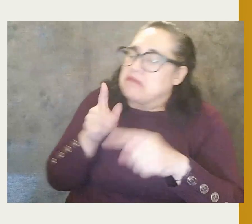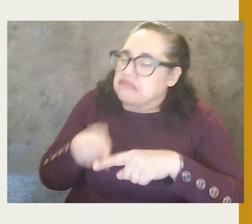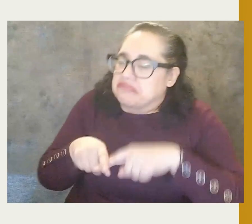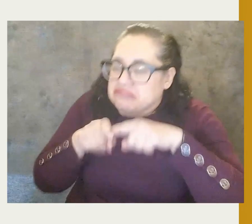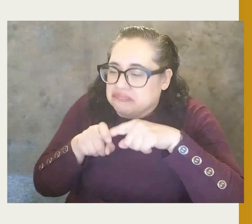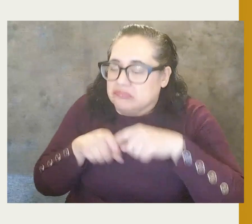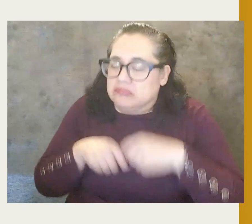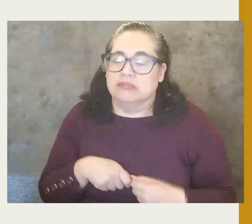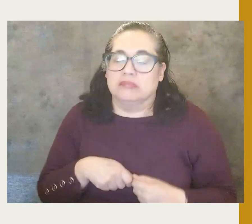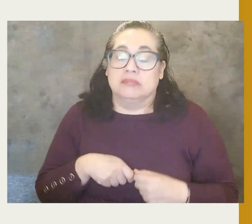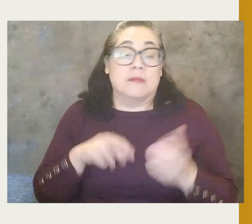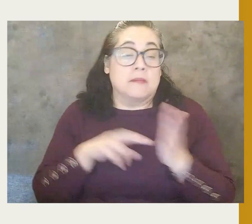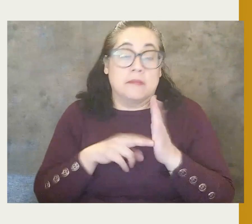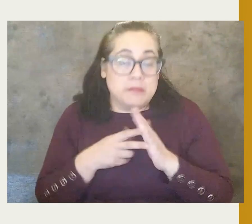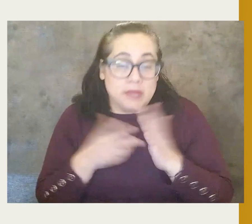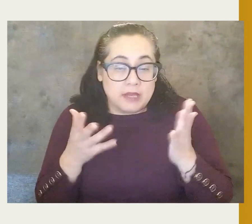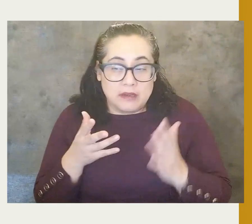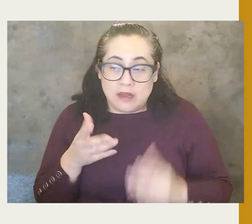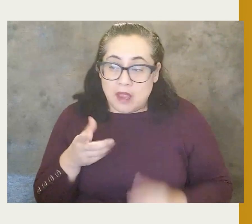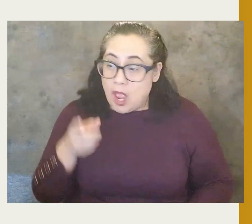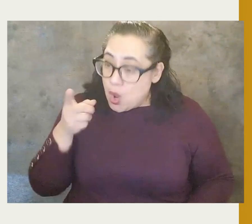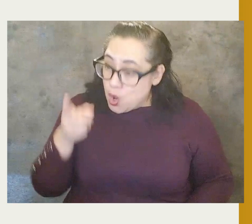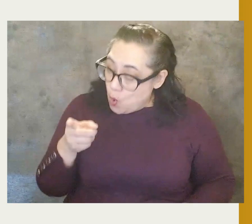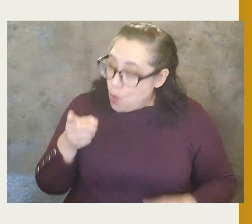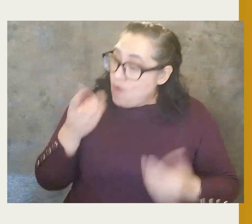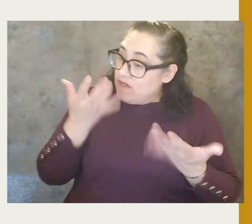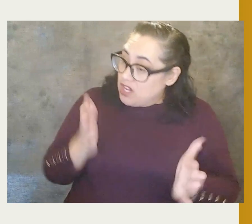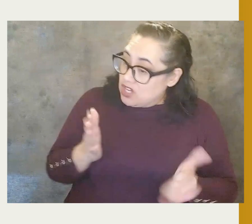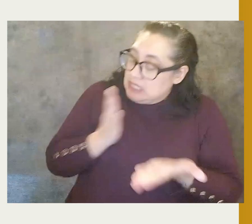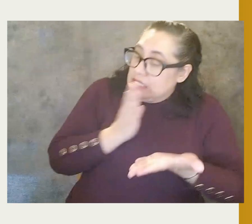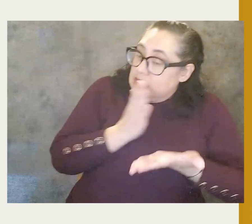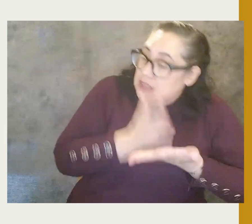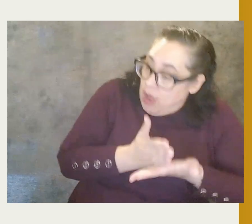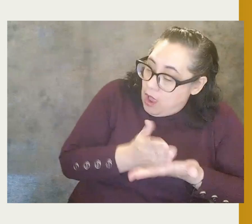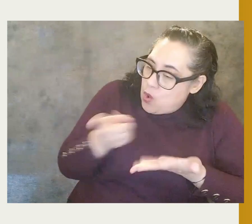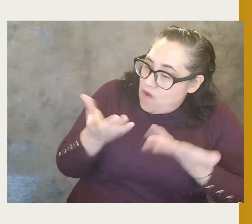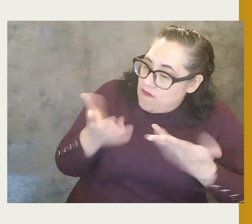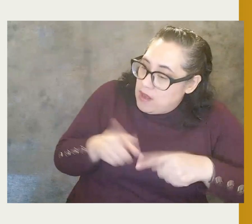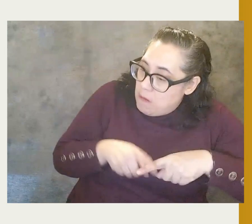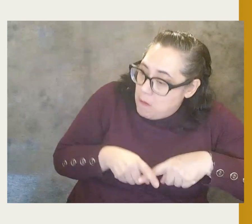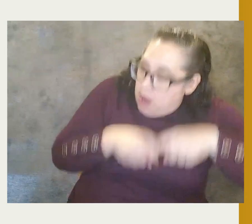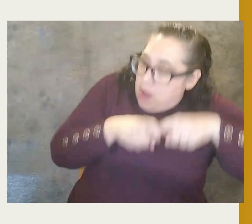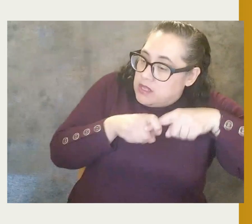In other words, have you discontinued or ... paused your exercise?